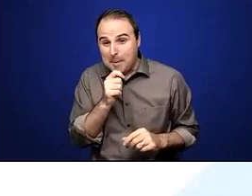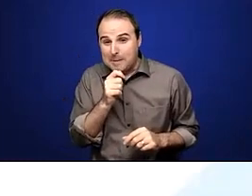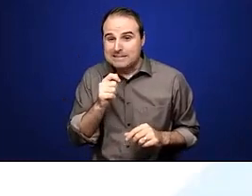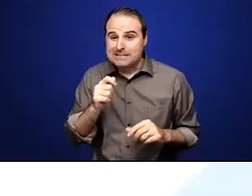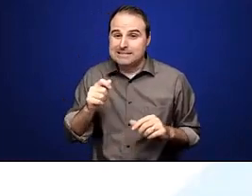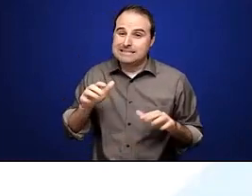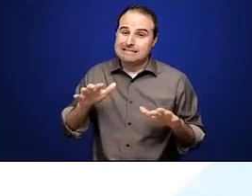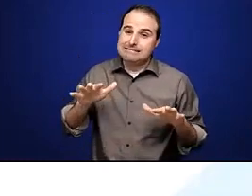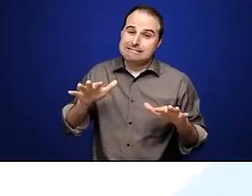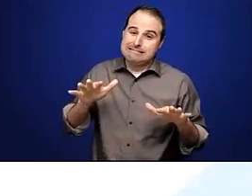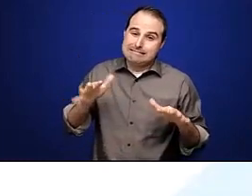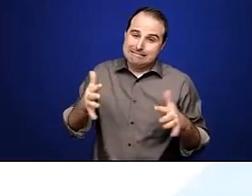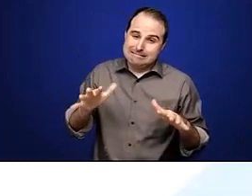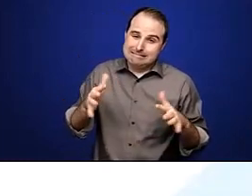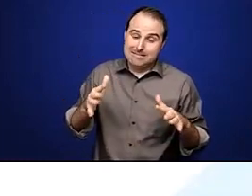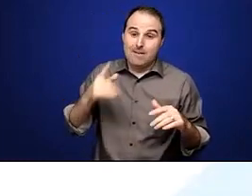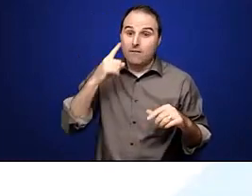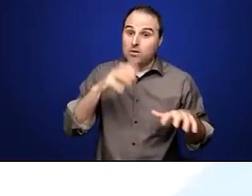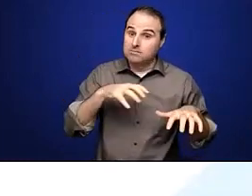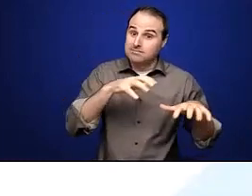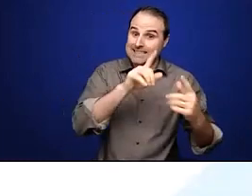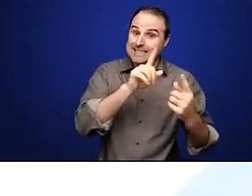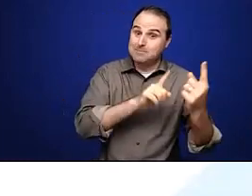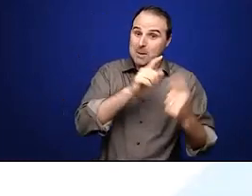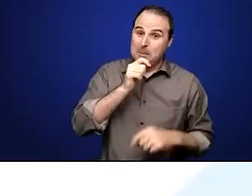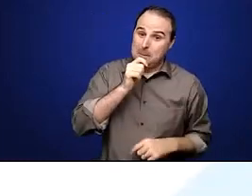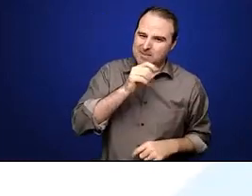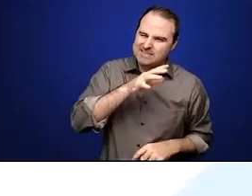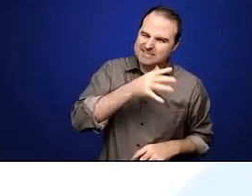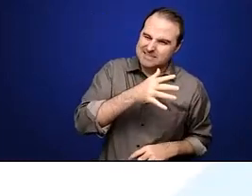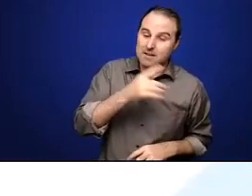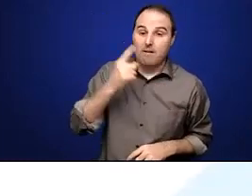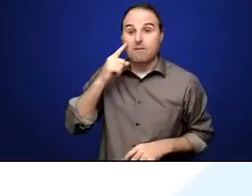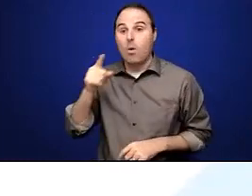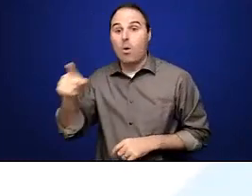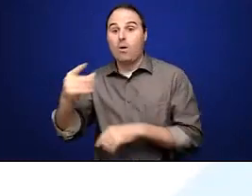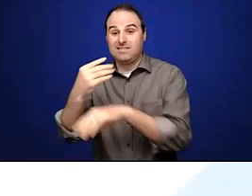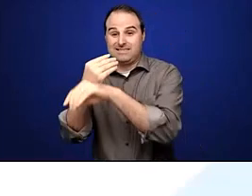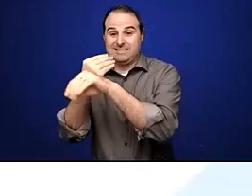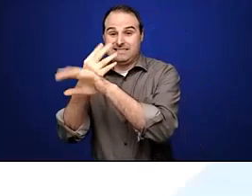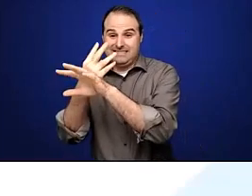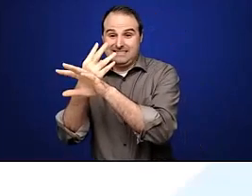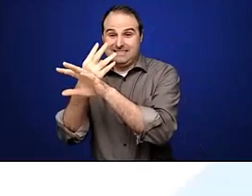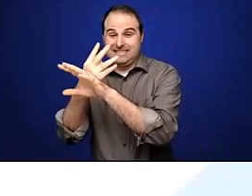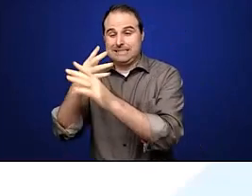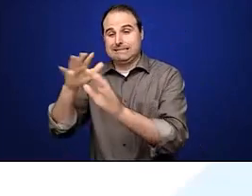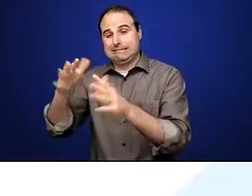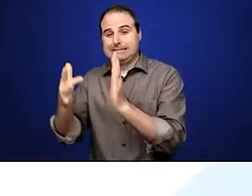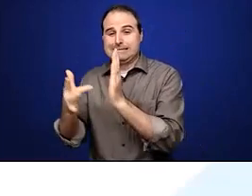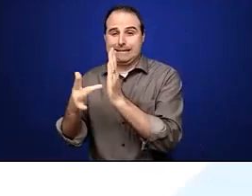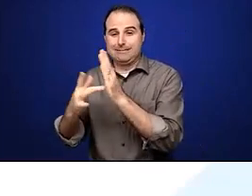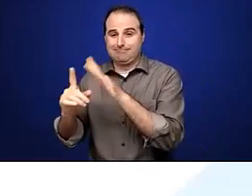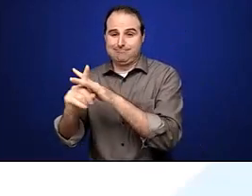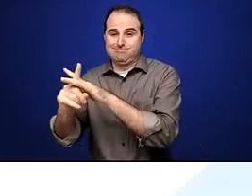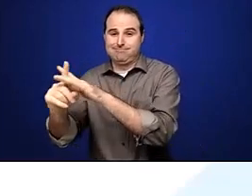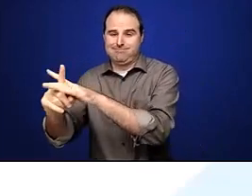It could have been a little inconsistent, so different things to be able to test out maybe a little bit earlier and just to be able to problem